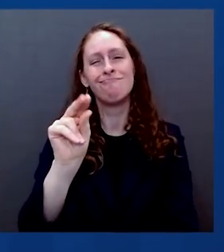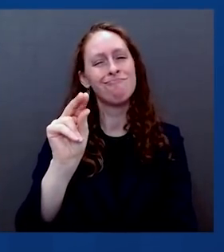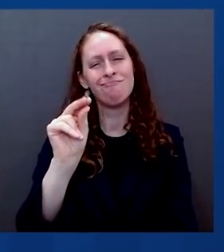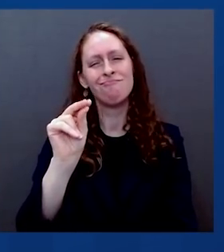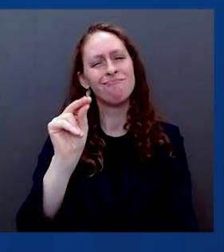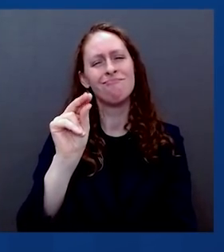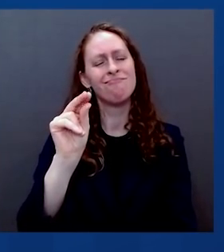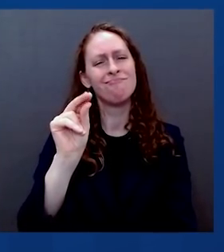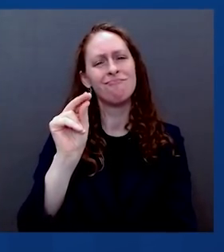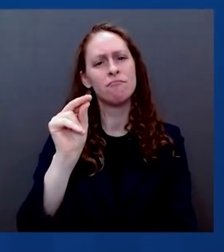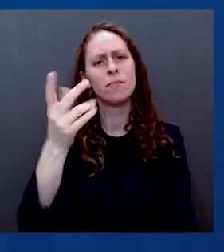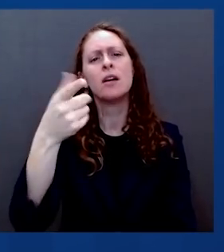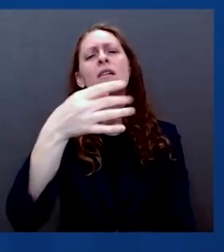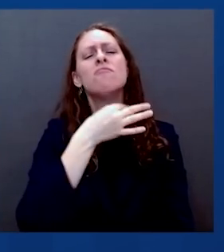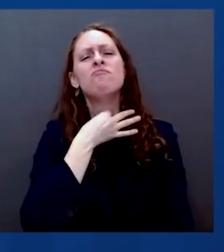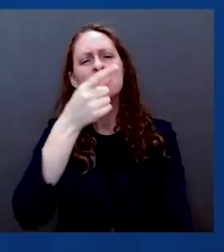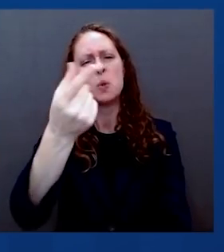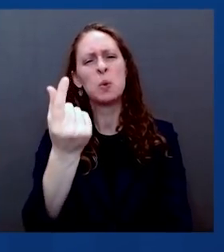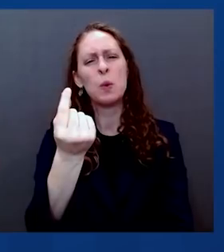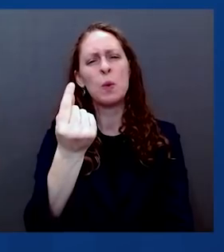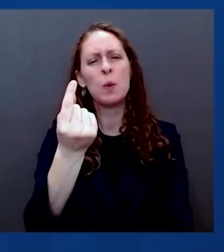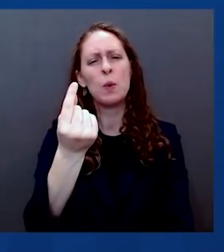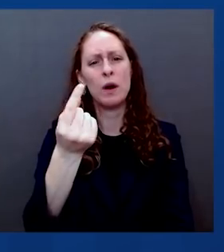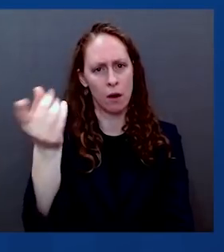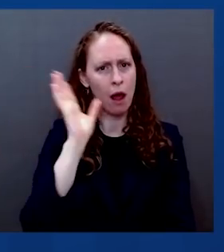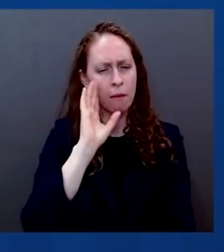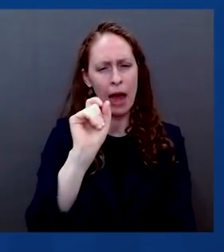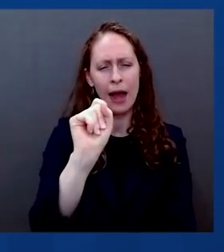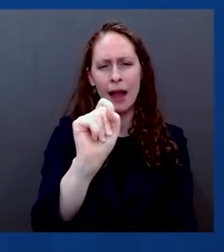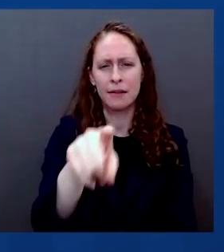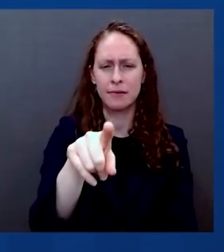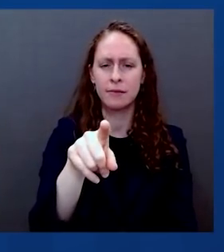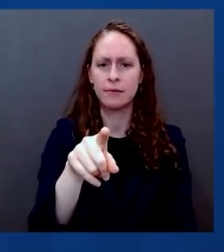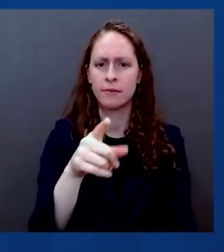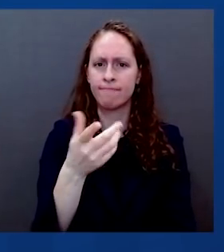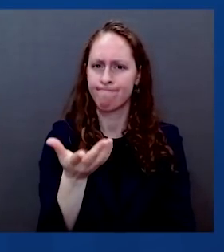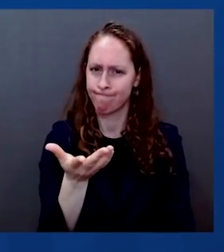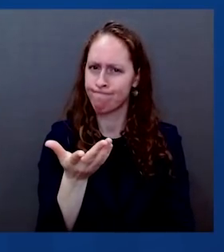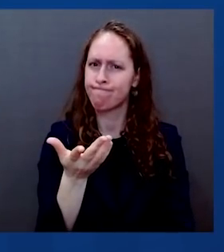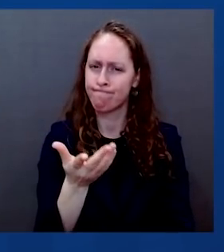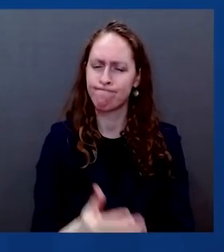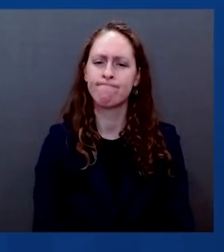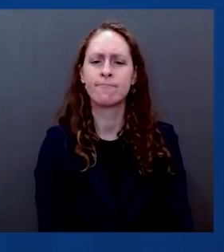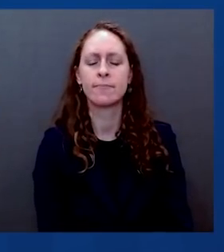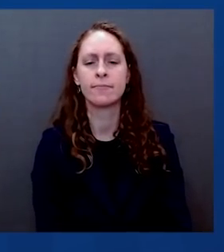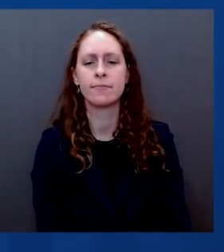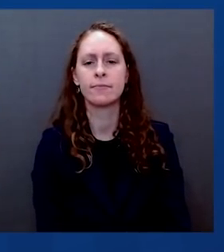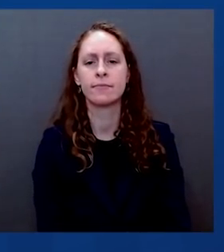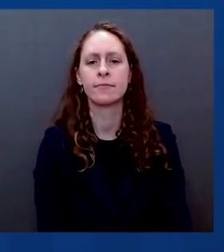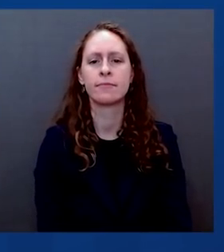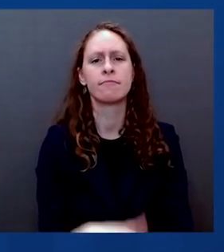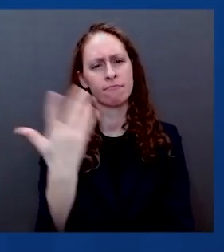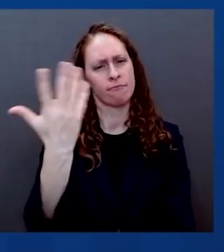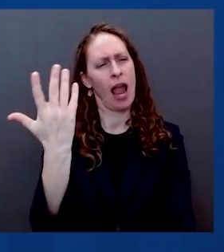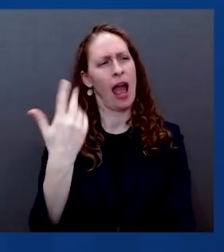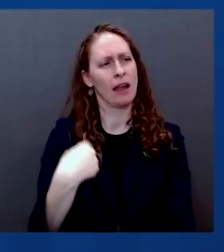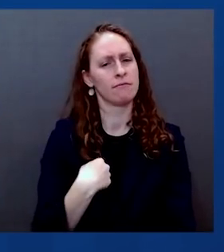We cannot tell them that we let a Senate rule stand in the way of our most fundamental freedom.